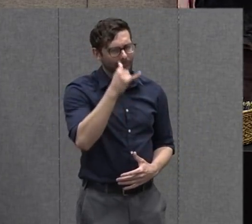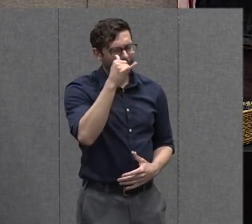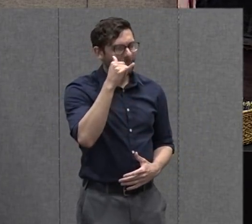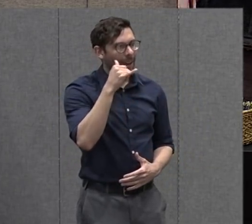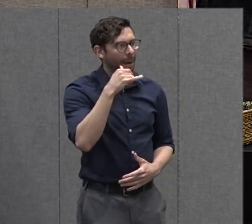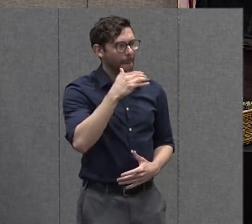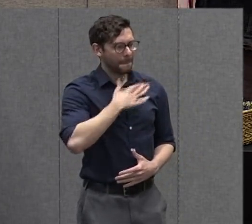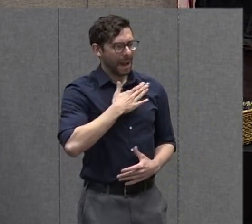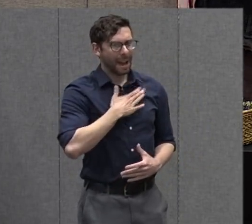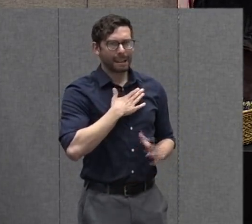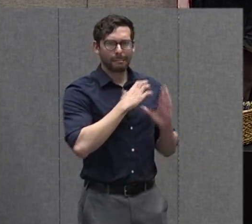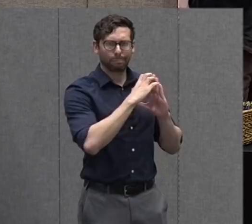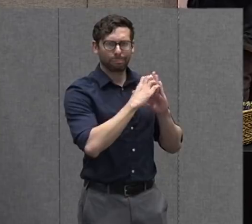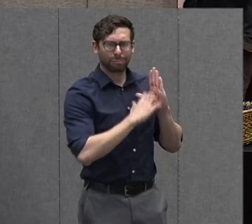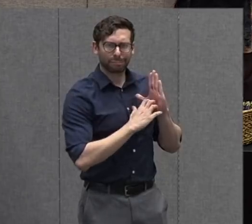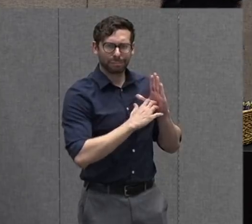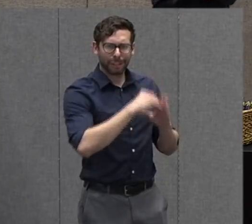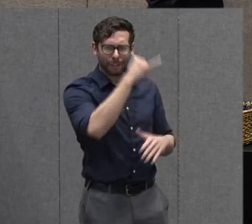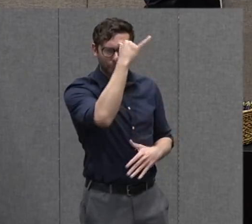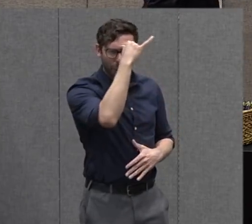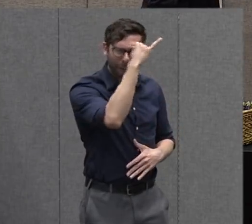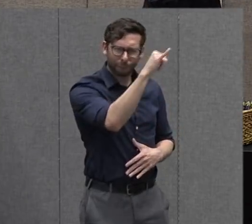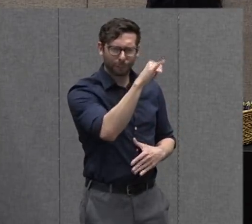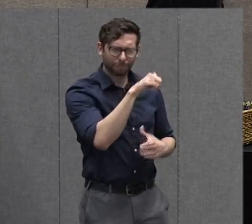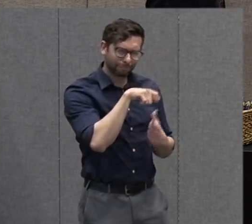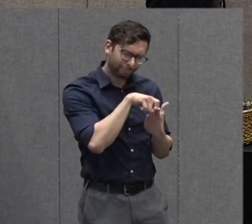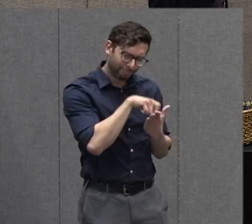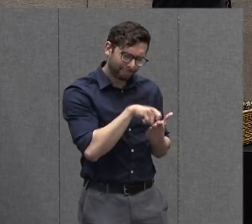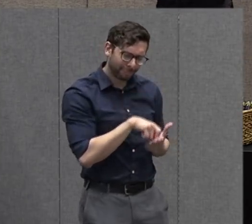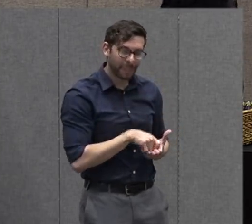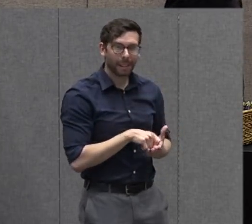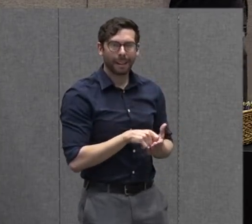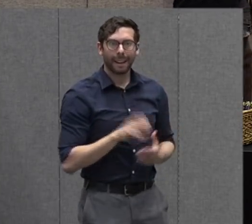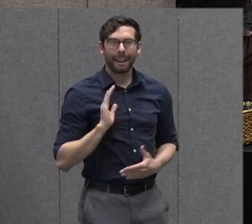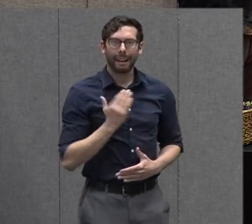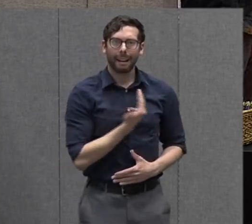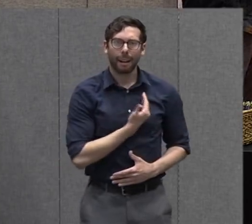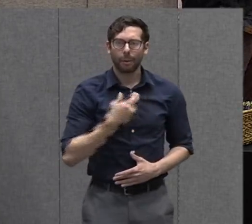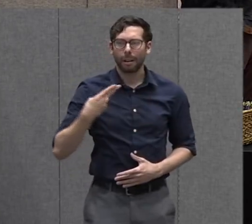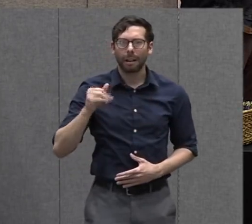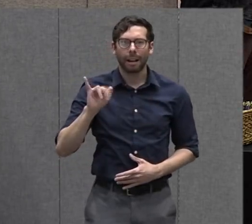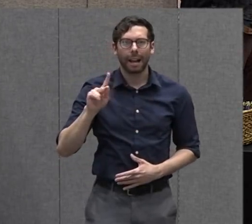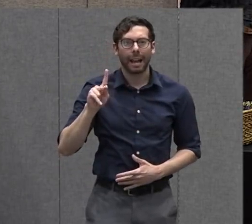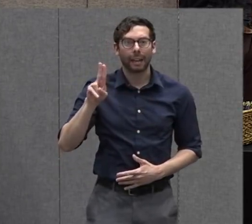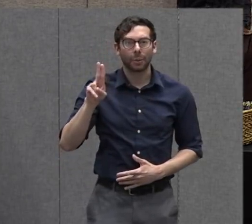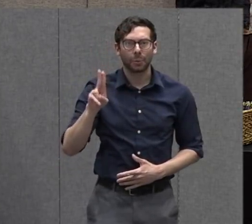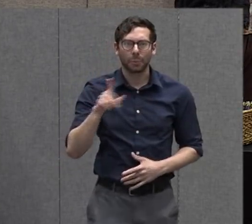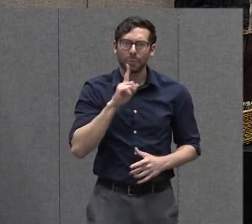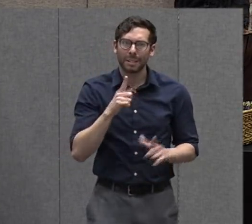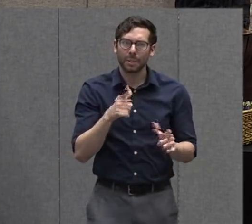[Miss Martindale] But I love how you put your thought into that one. [Mr. R] Yeah, yeah. And then this was for fun,